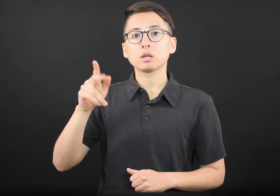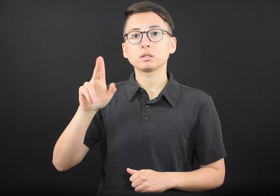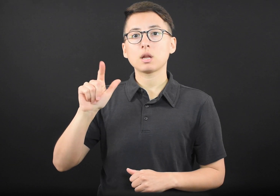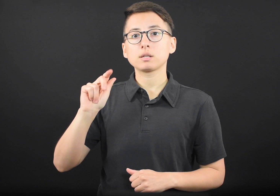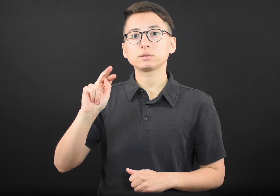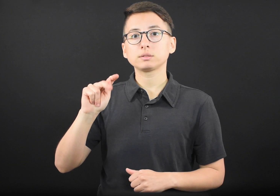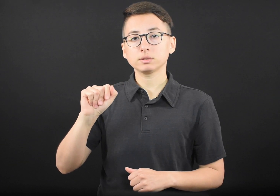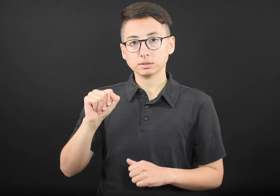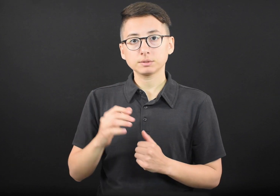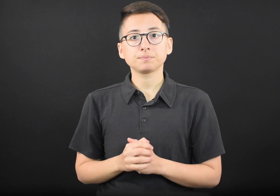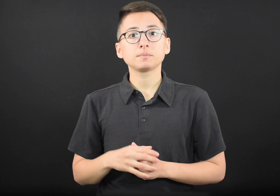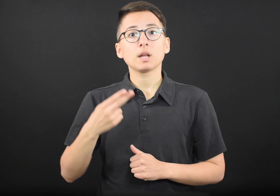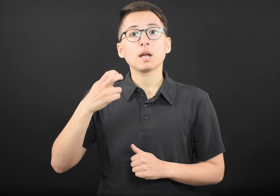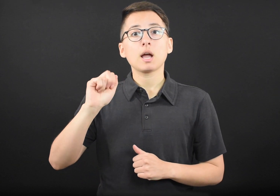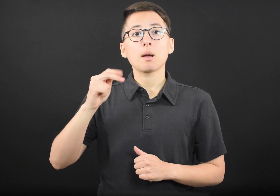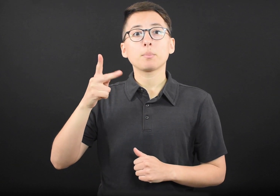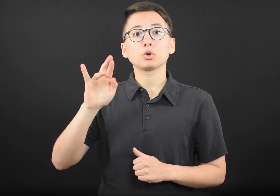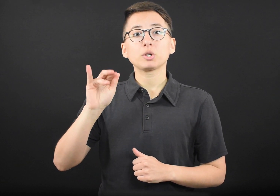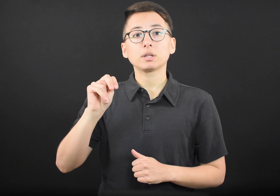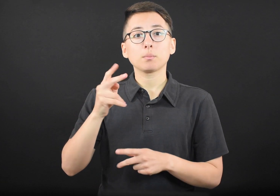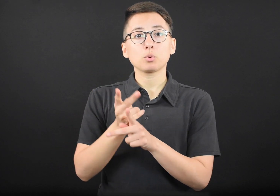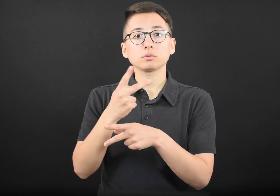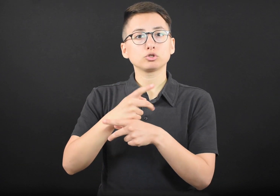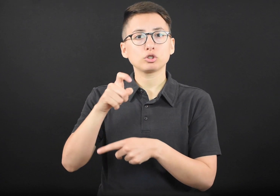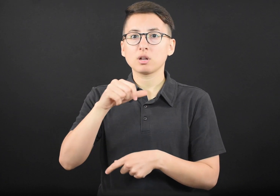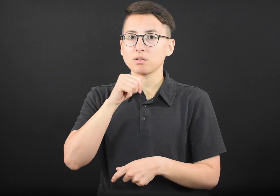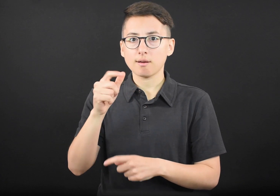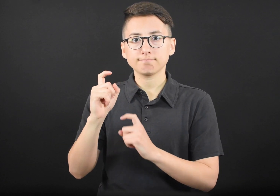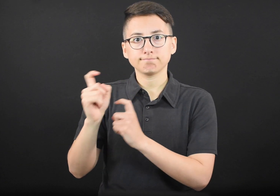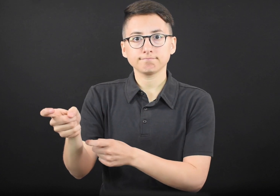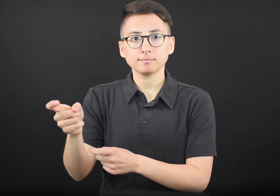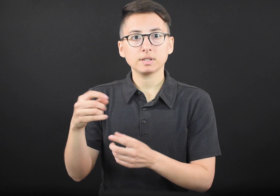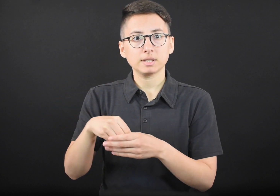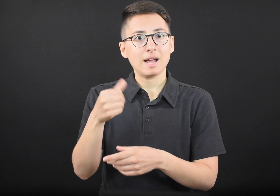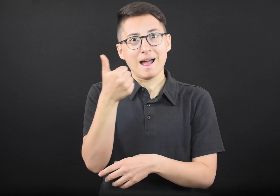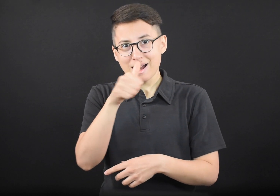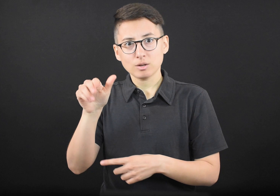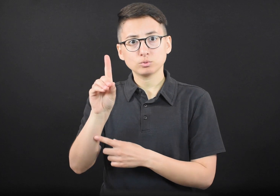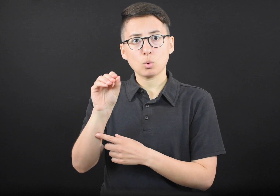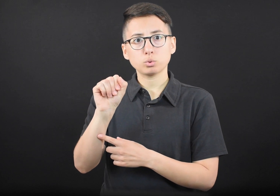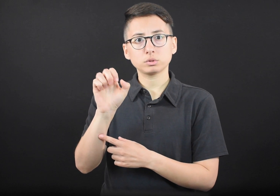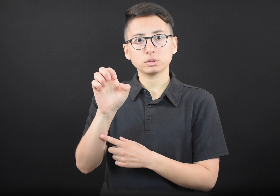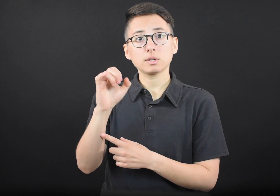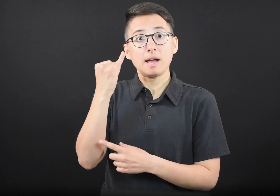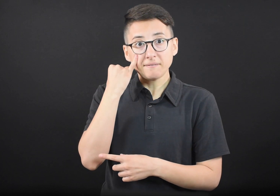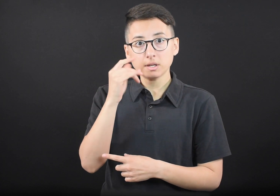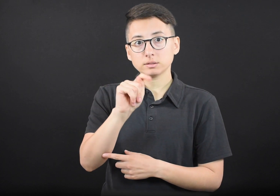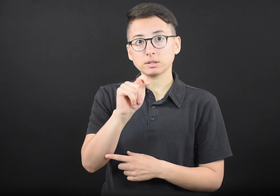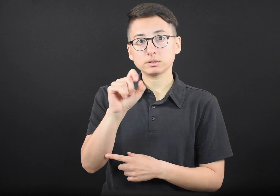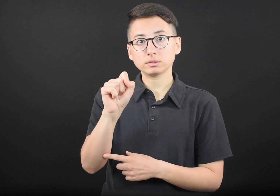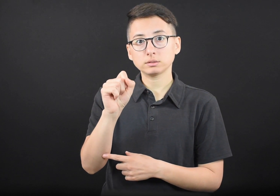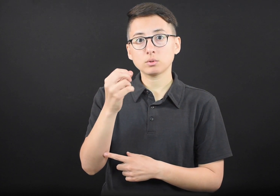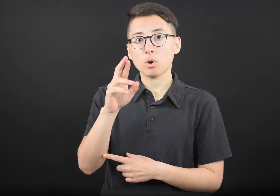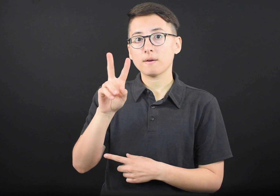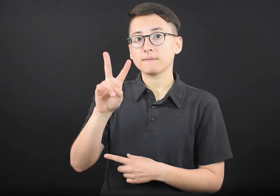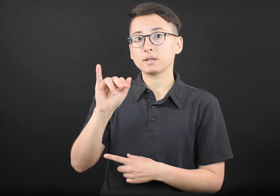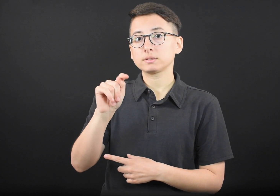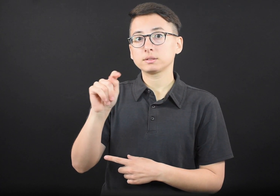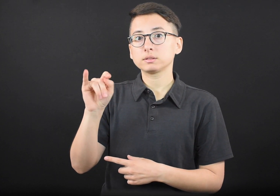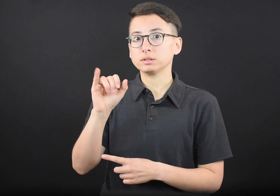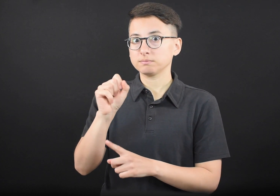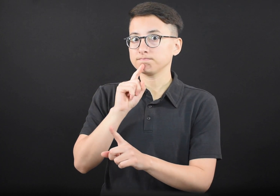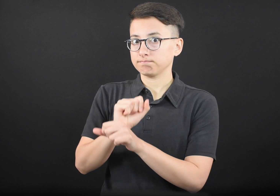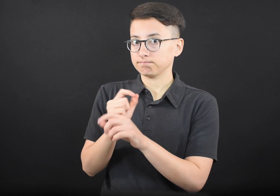Heparin products should not be administered in any dose if TTS/VITT is suspected,